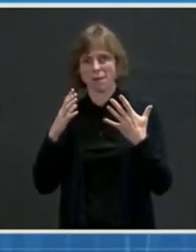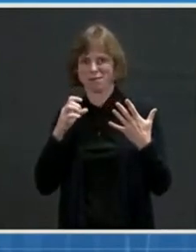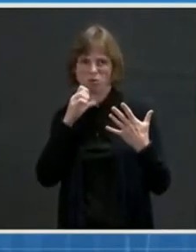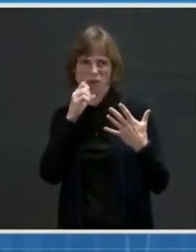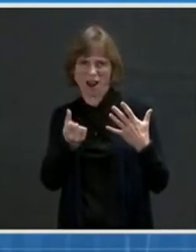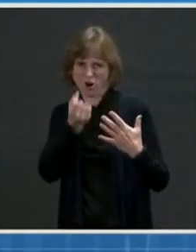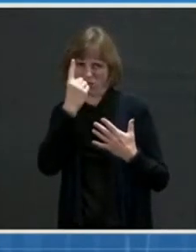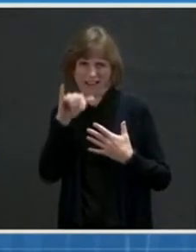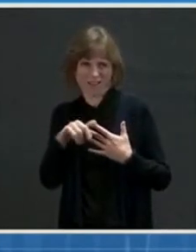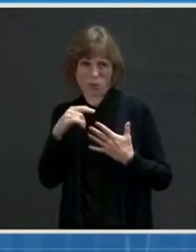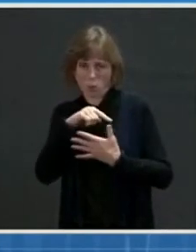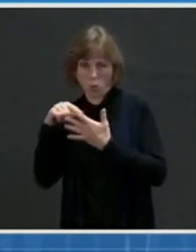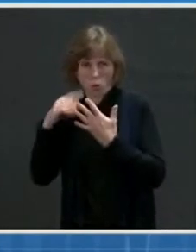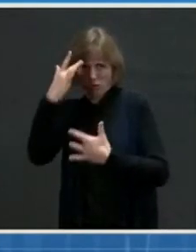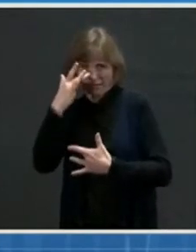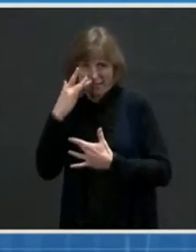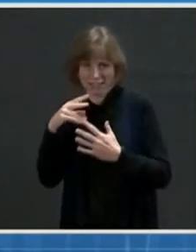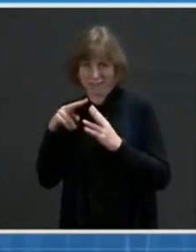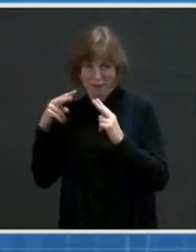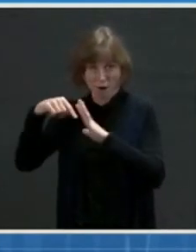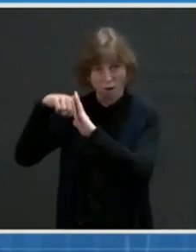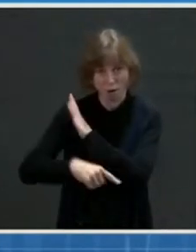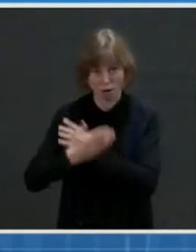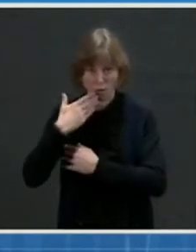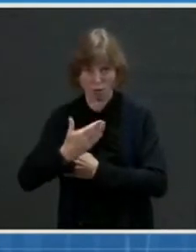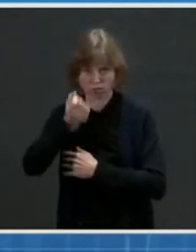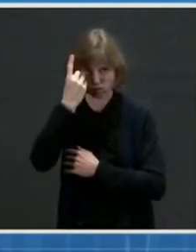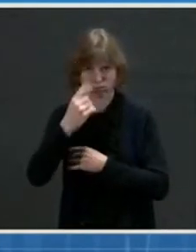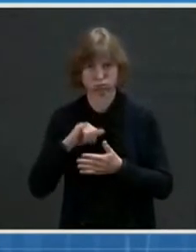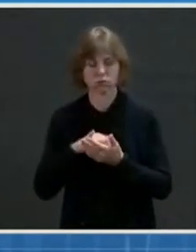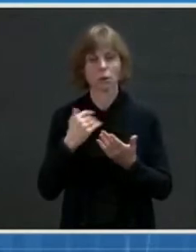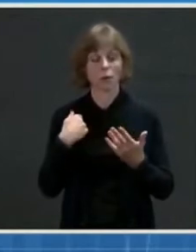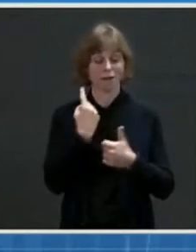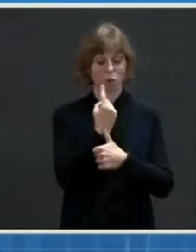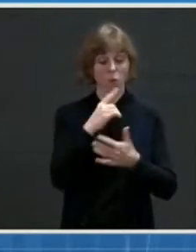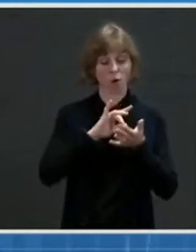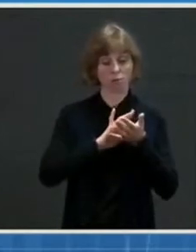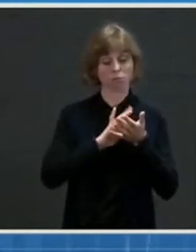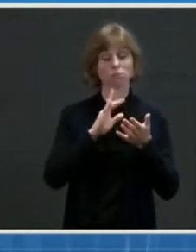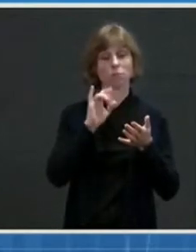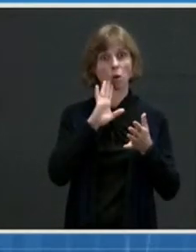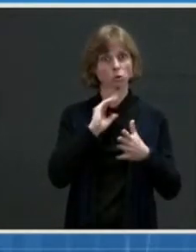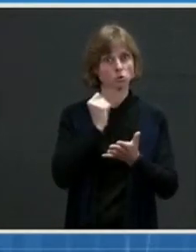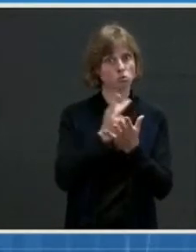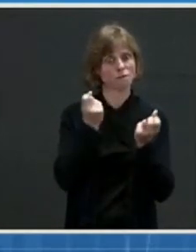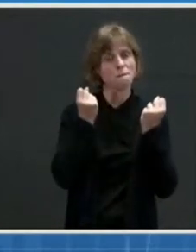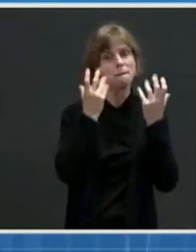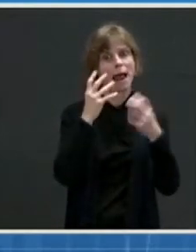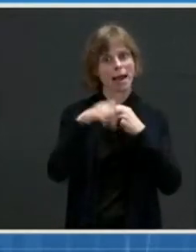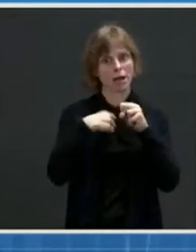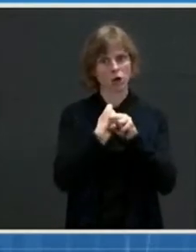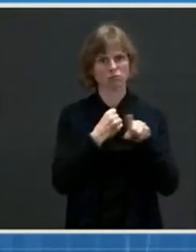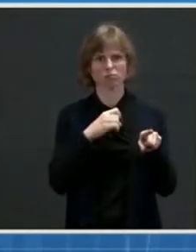AS OTHER PATHOGENIC MECHANISMS, WHICH ARE NOT NECESSARILY THAT WELL UNDERSTOOD.